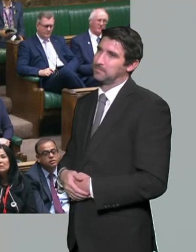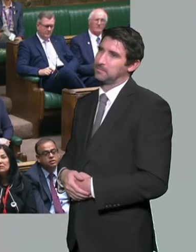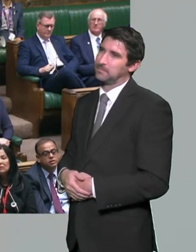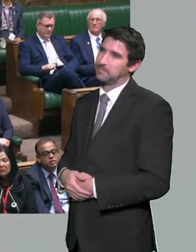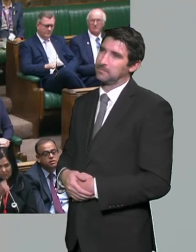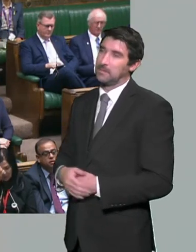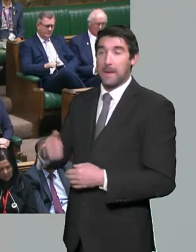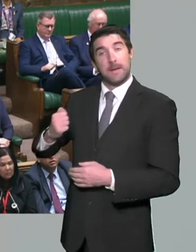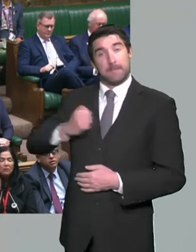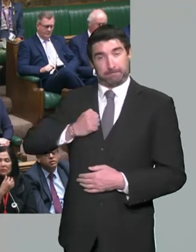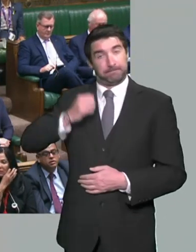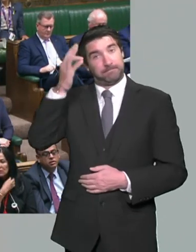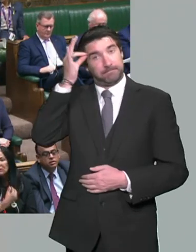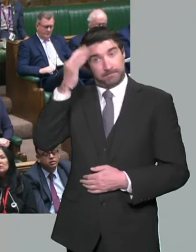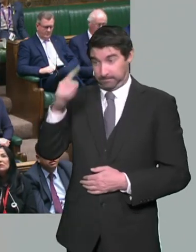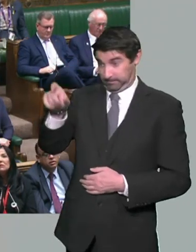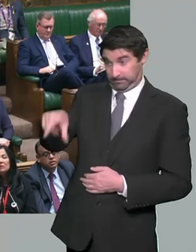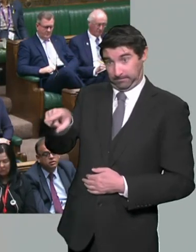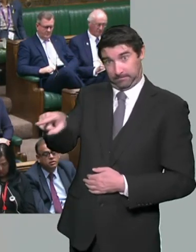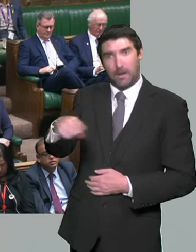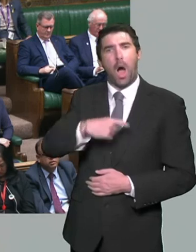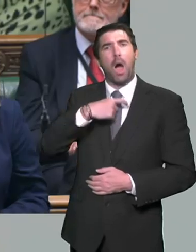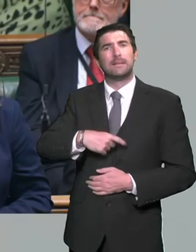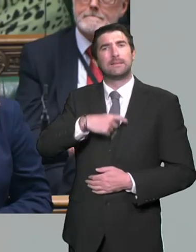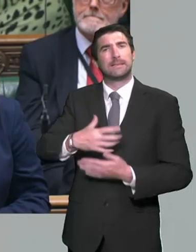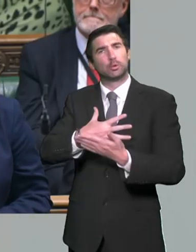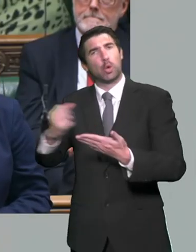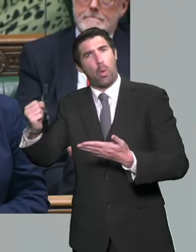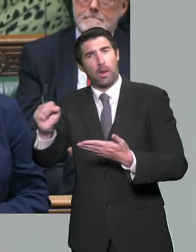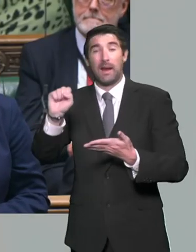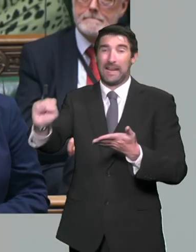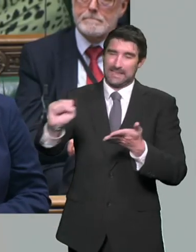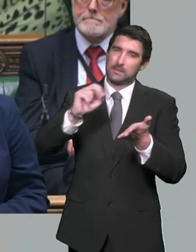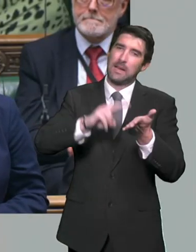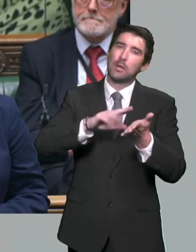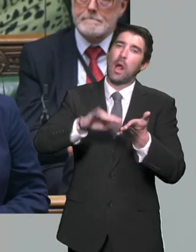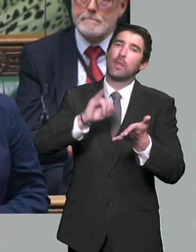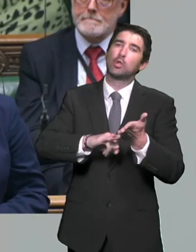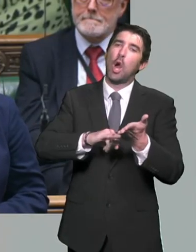His NHS records are being misused, but he has been advised that there is nothing the Health Secretary can do.